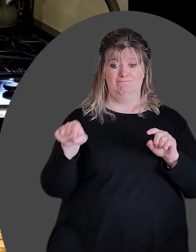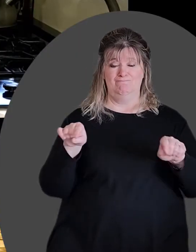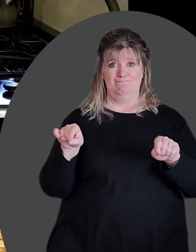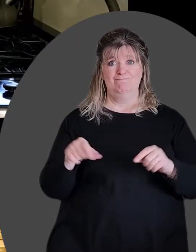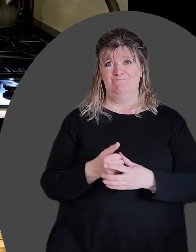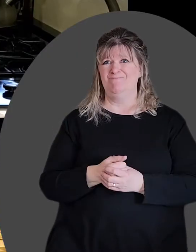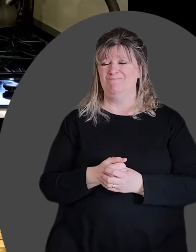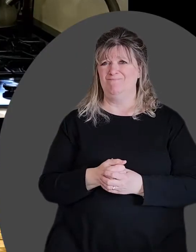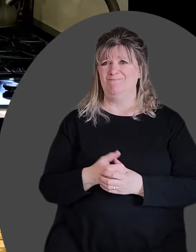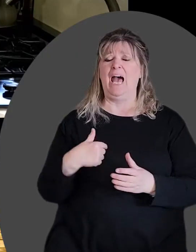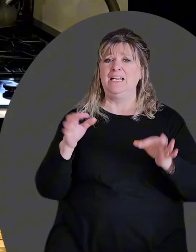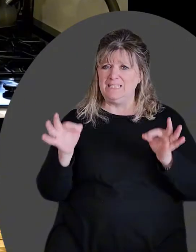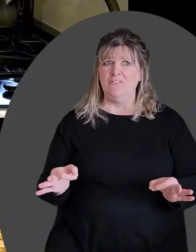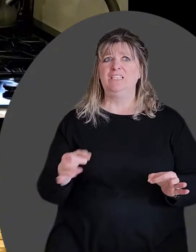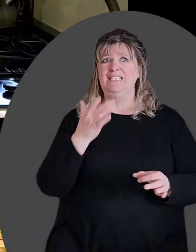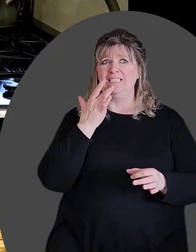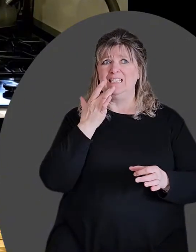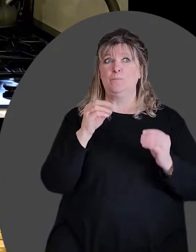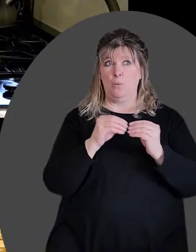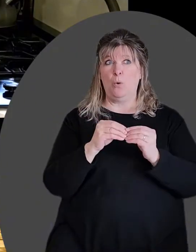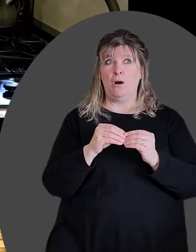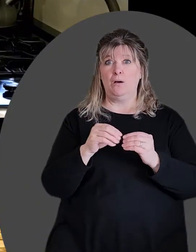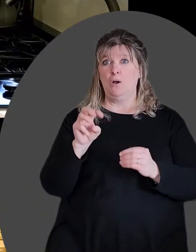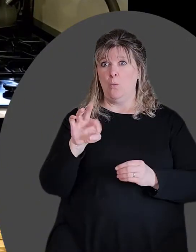I definitely taste more of the walnut taste